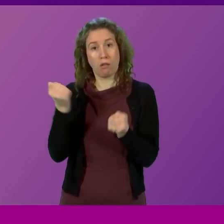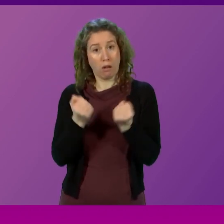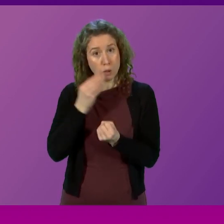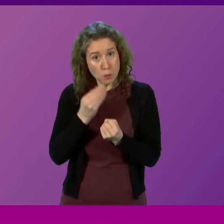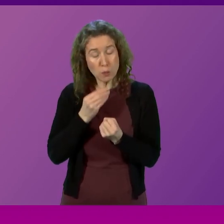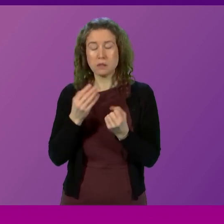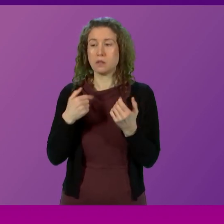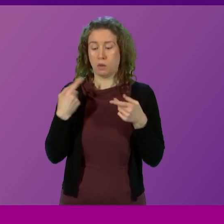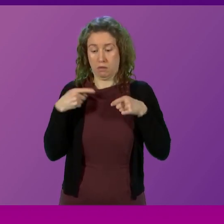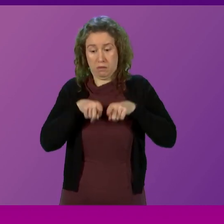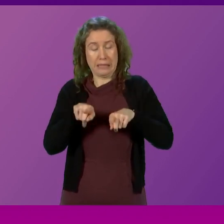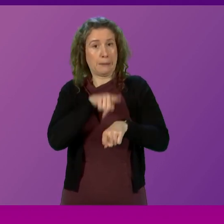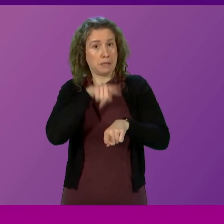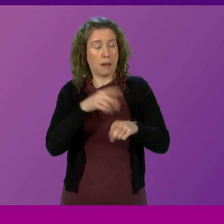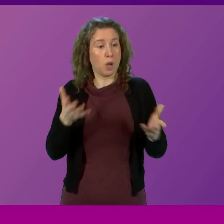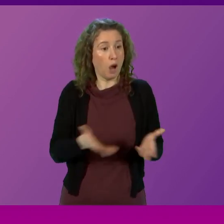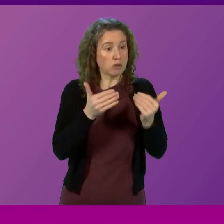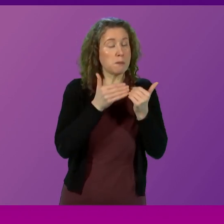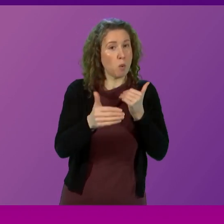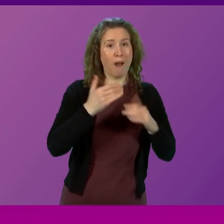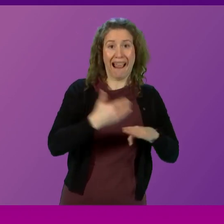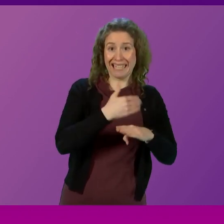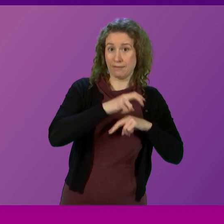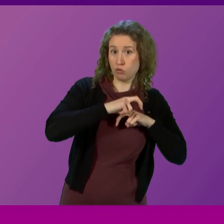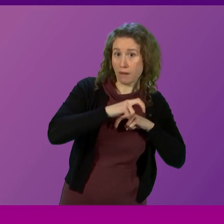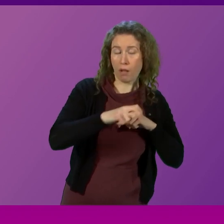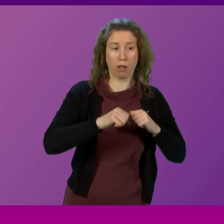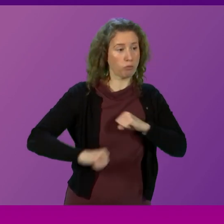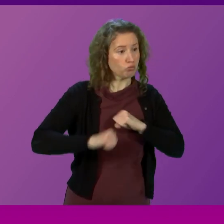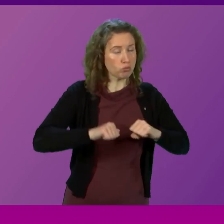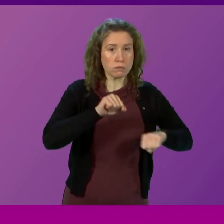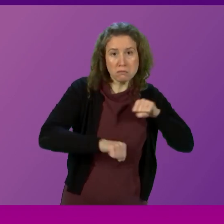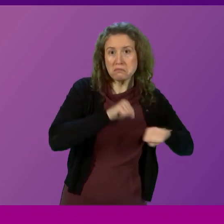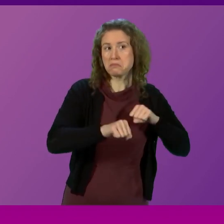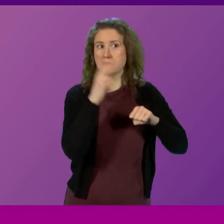current plans to encourage active travel and the use of public transport. The need for both those